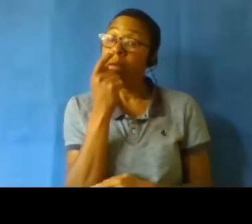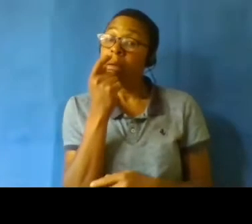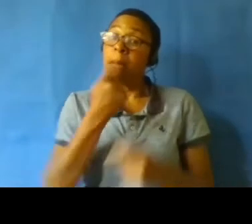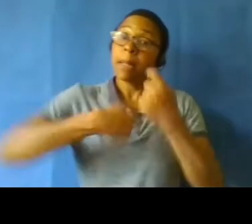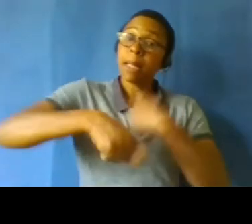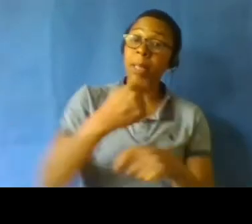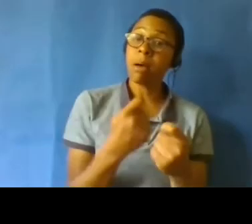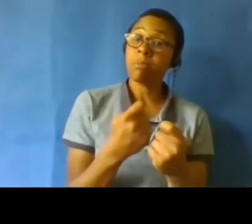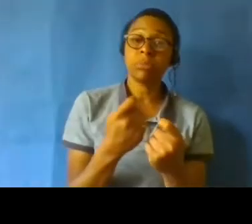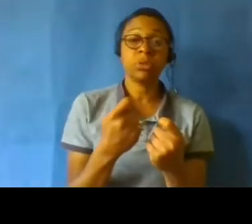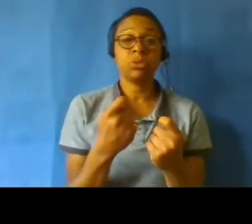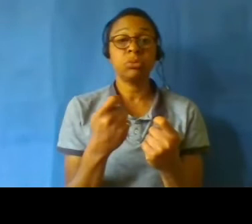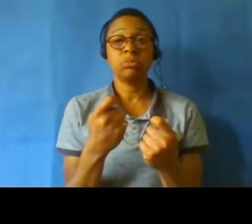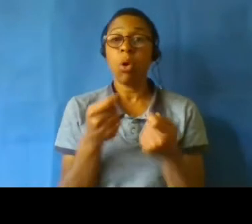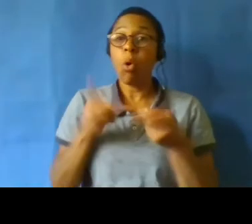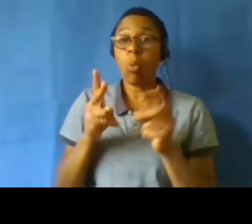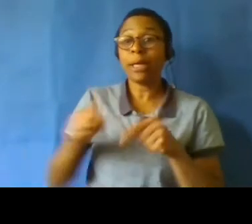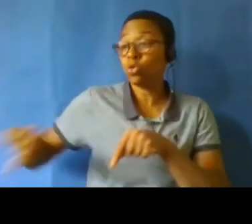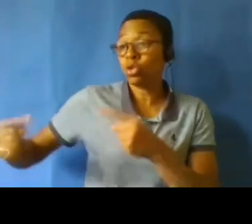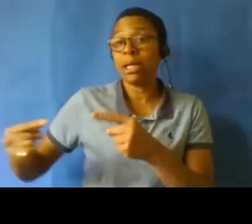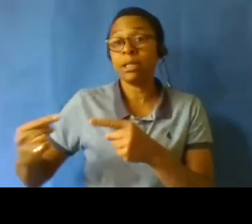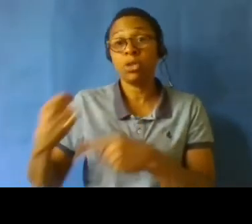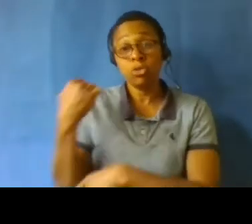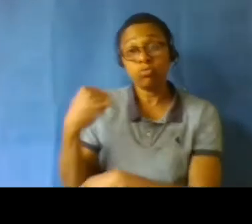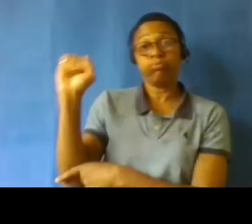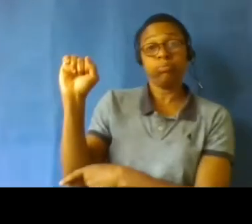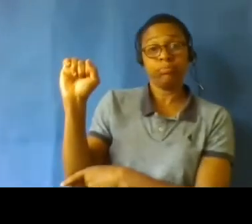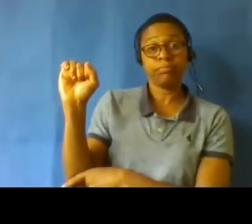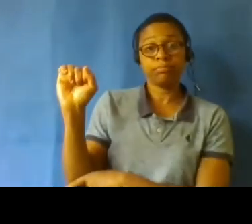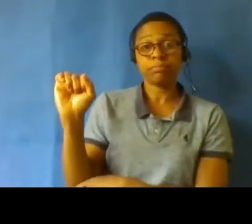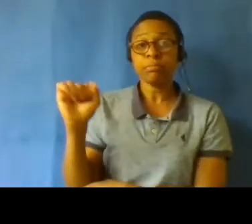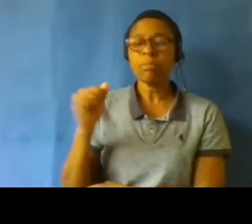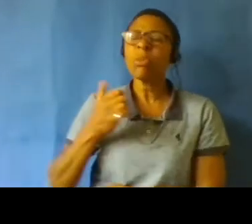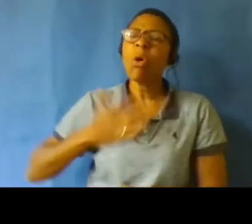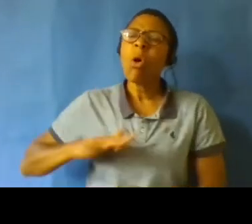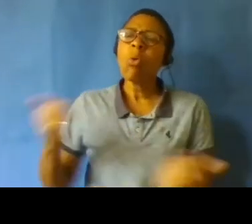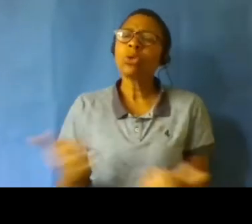want to conclude with a quote from Julia Baskin an autistic advocate and founder